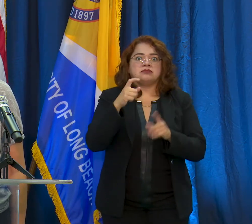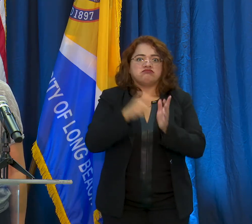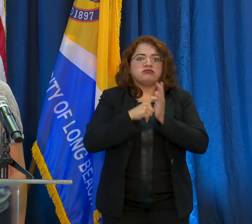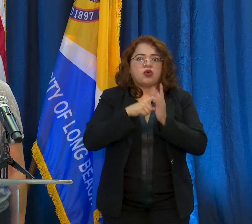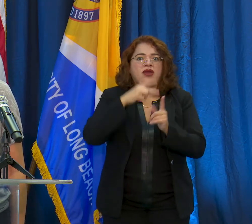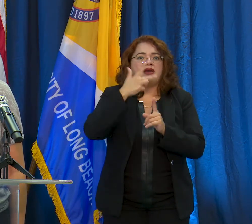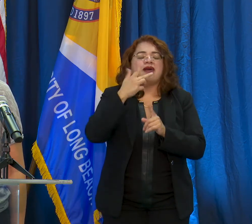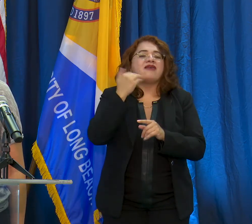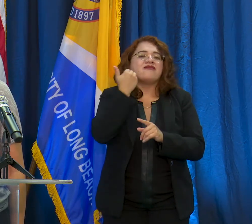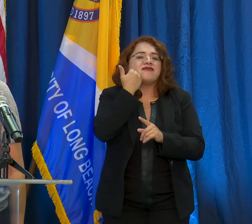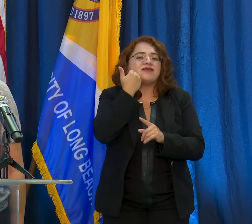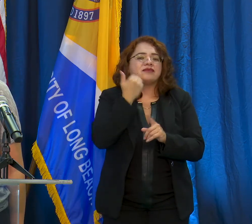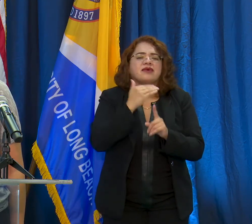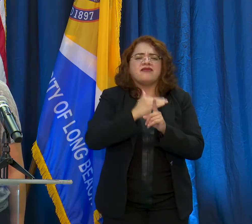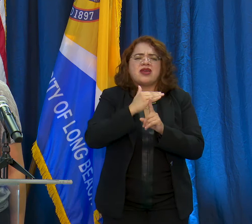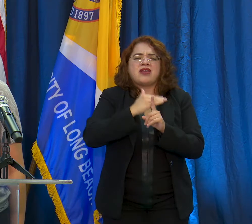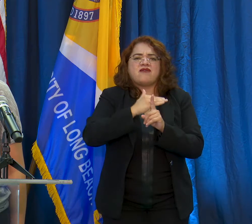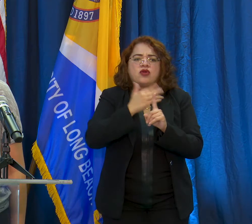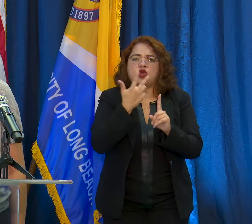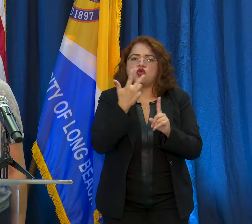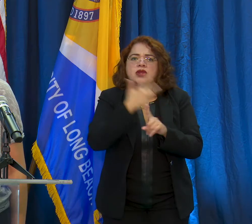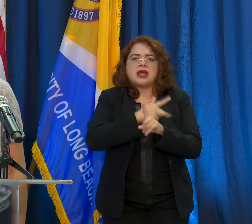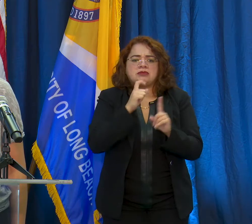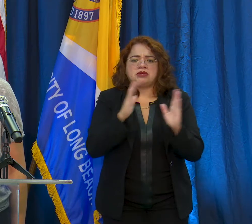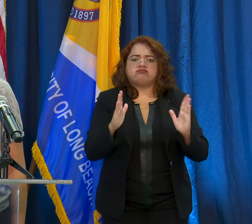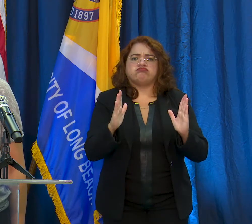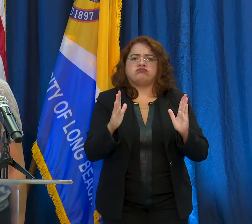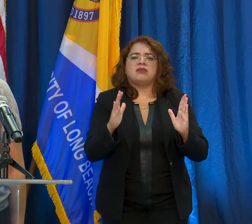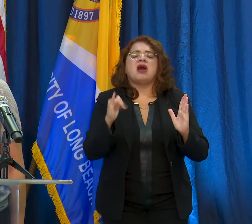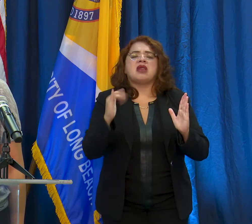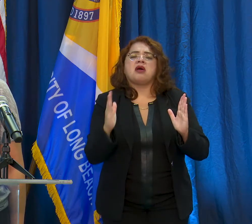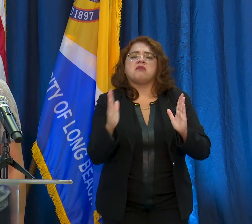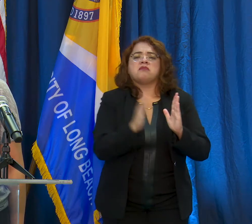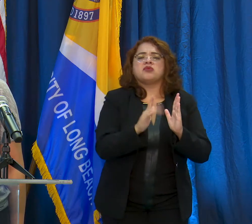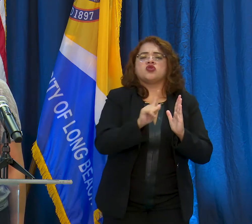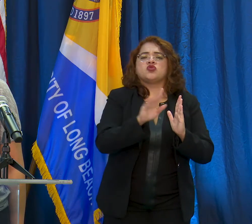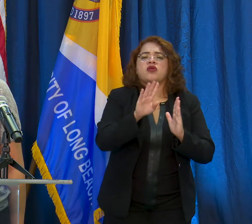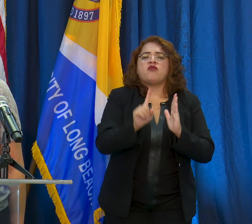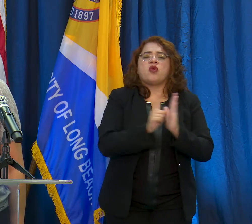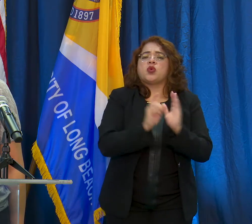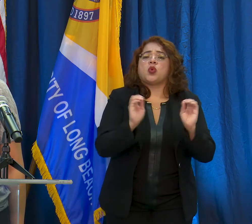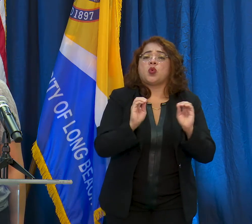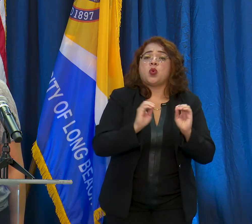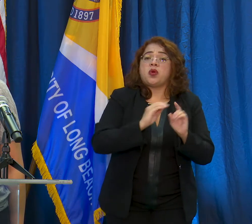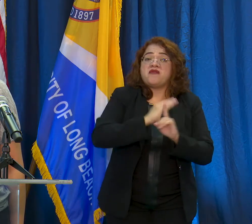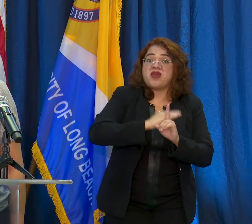1 day --24 hours-- without a fever. As a reminder, employers should not